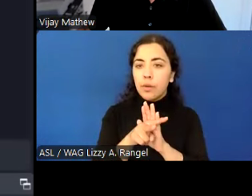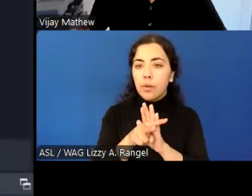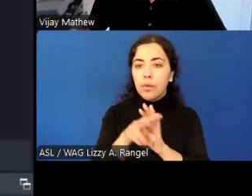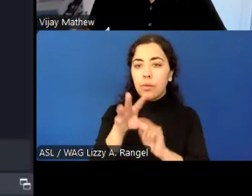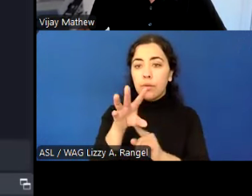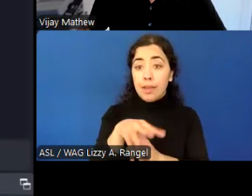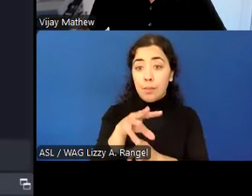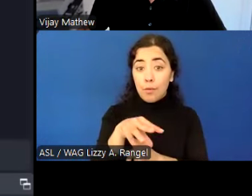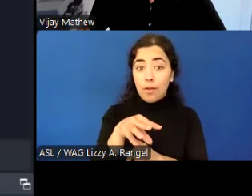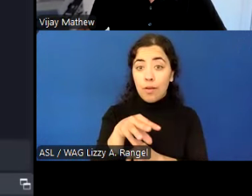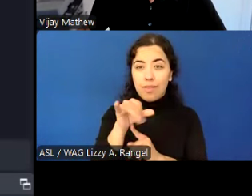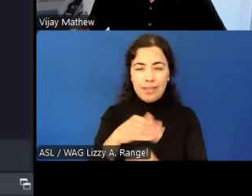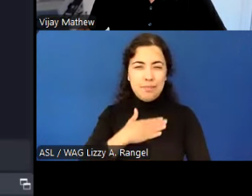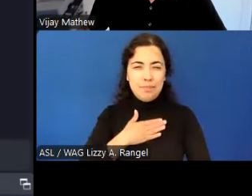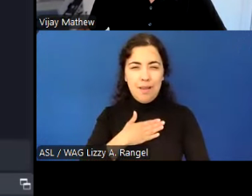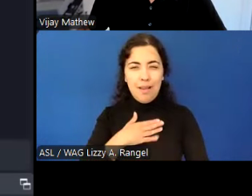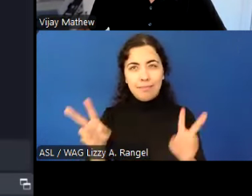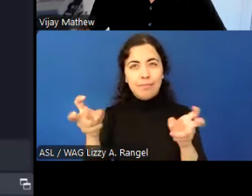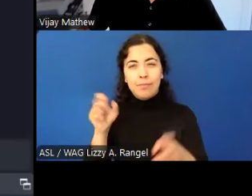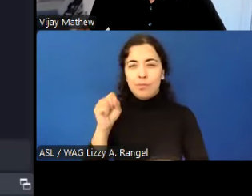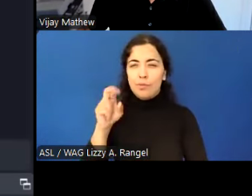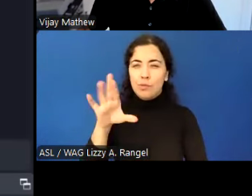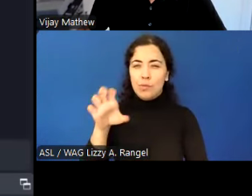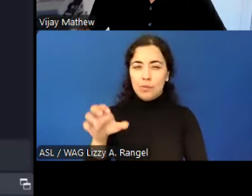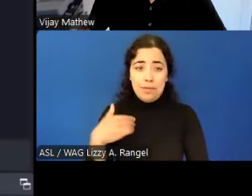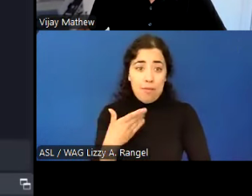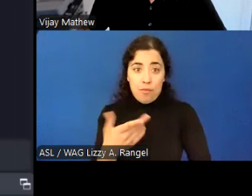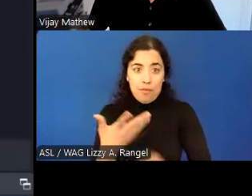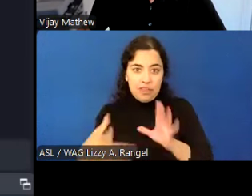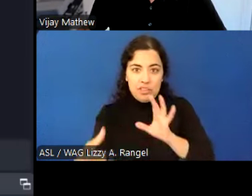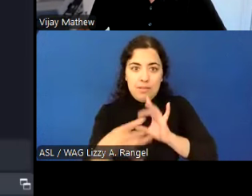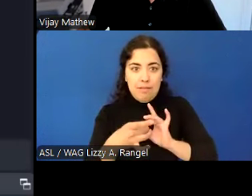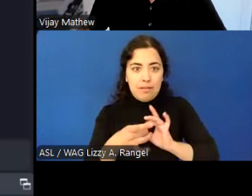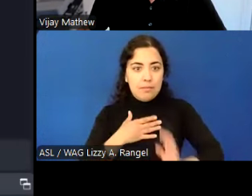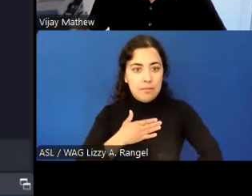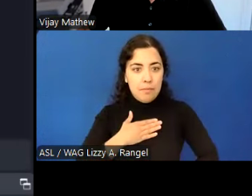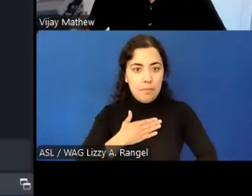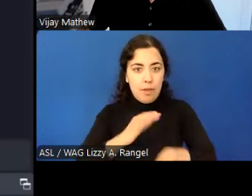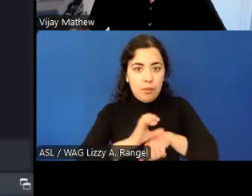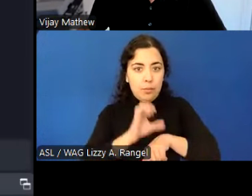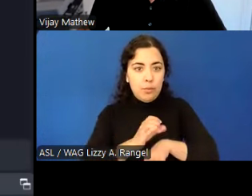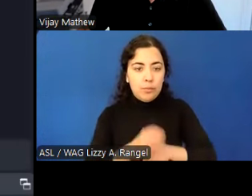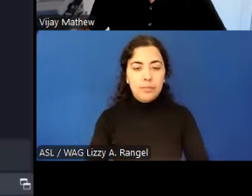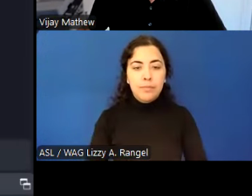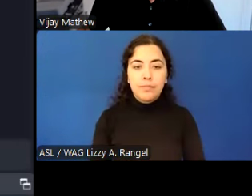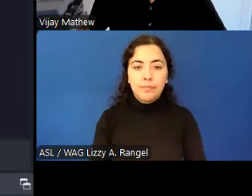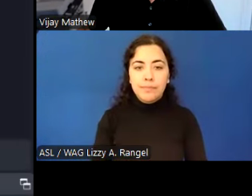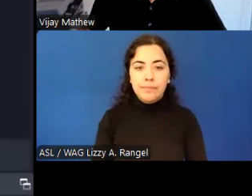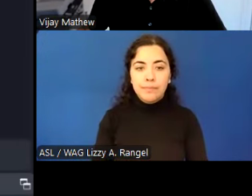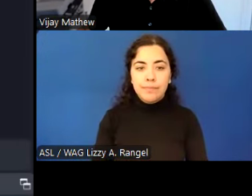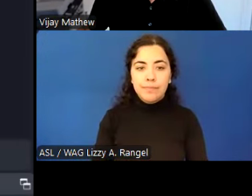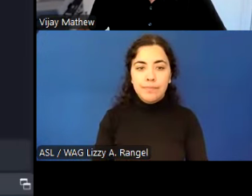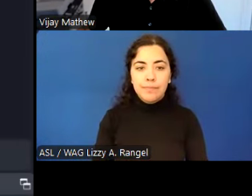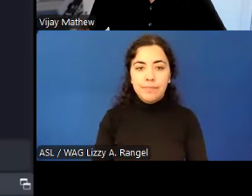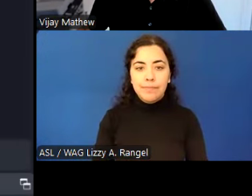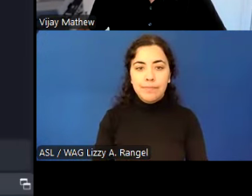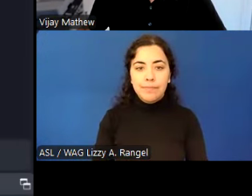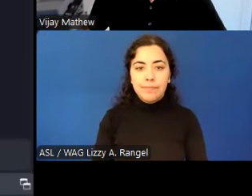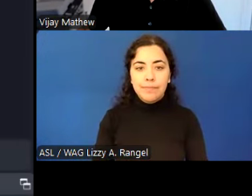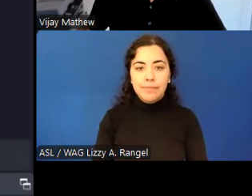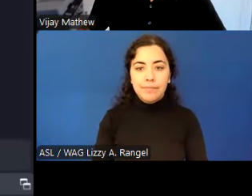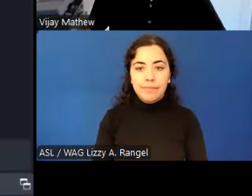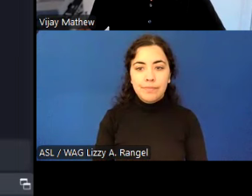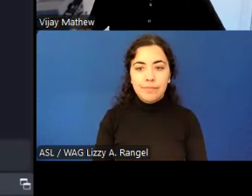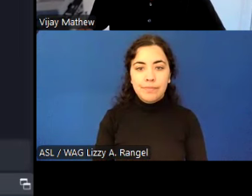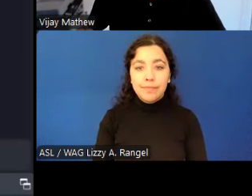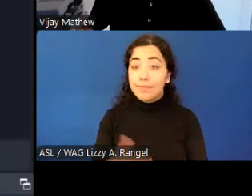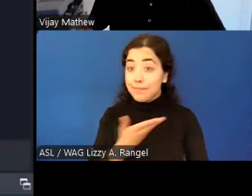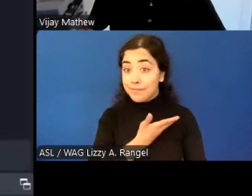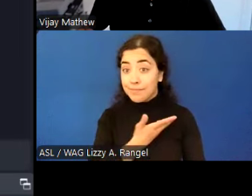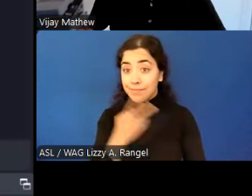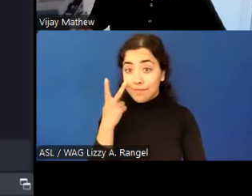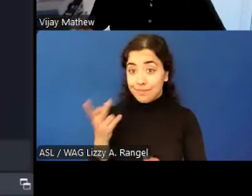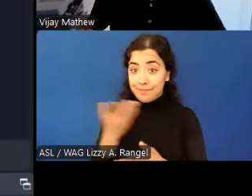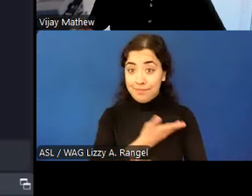as a source and I have one already connected to my computer here. And here it is. And so